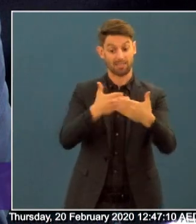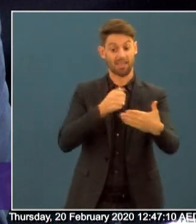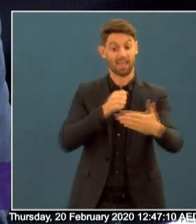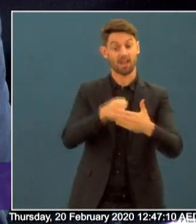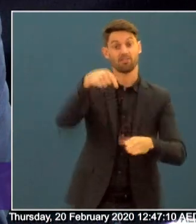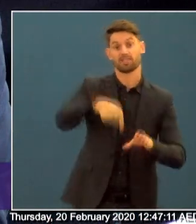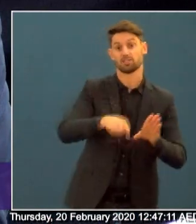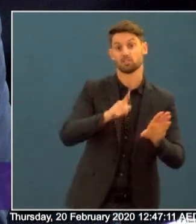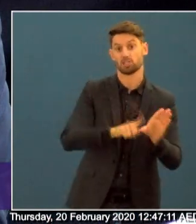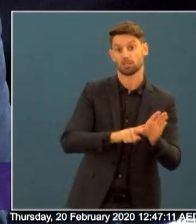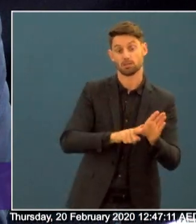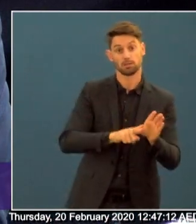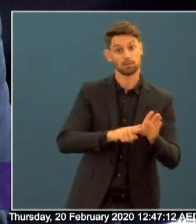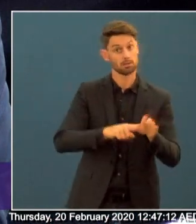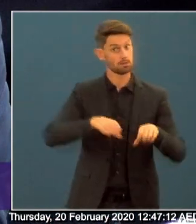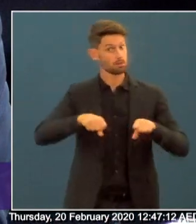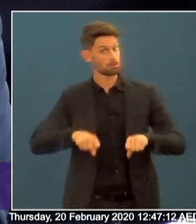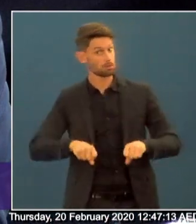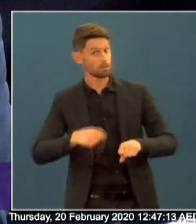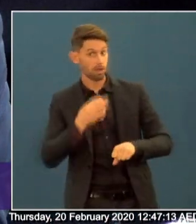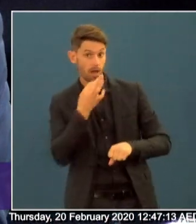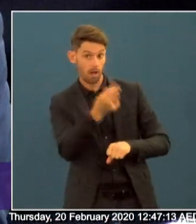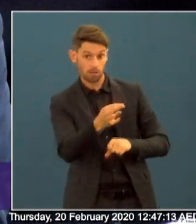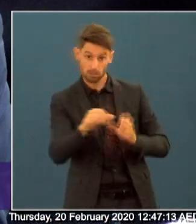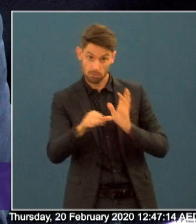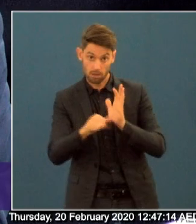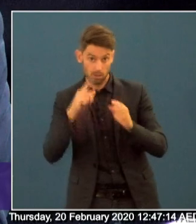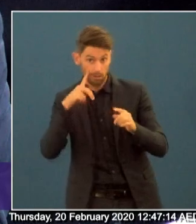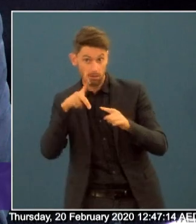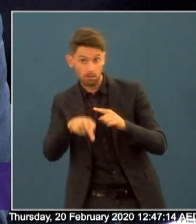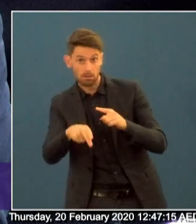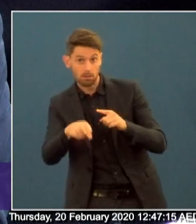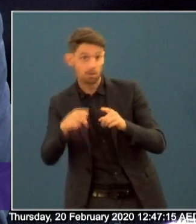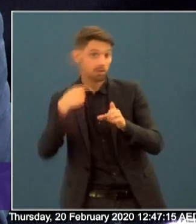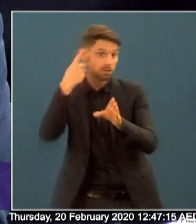I've had very positive signs from New South Wales Health about the value they see in such an initiative and